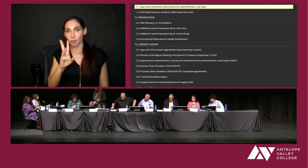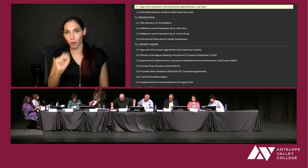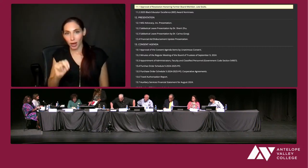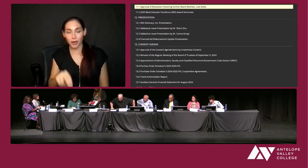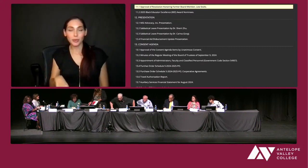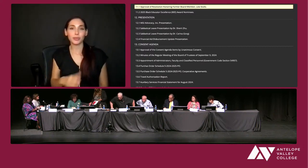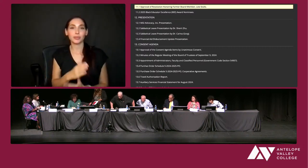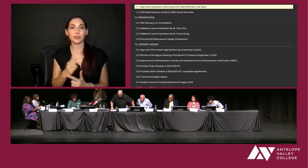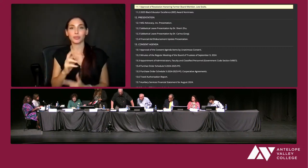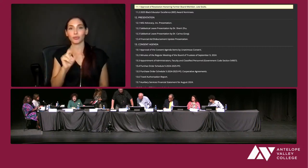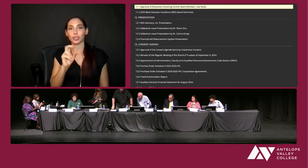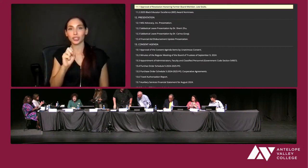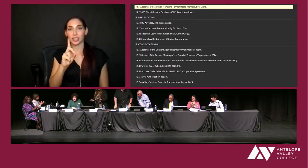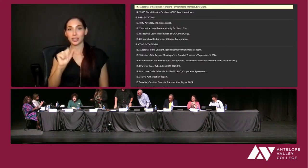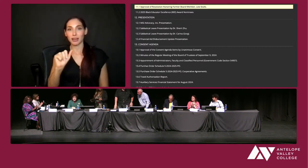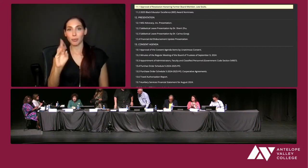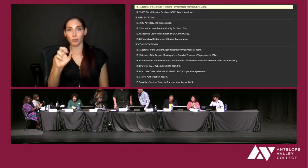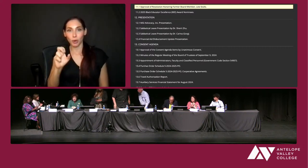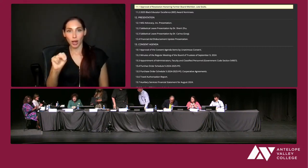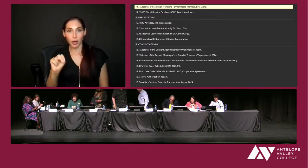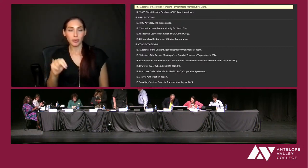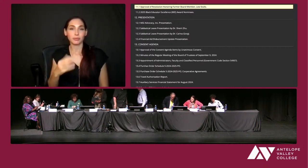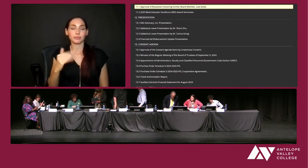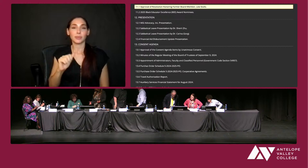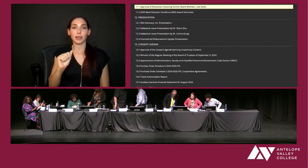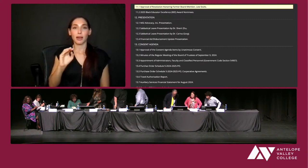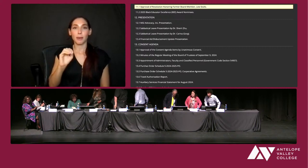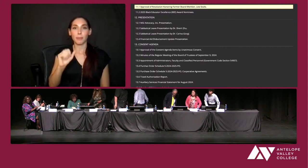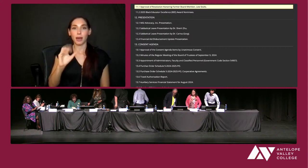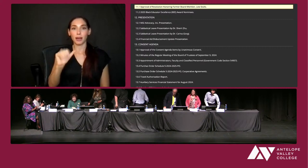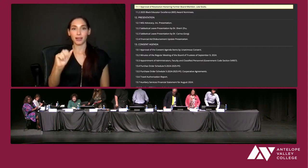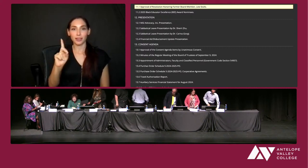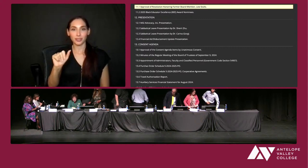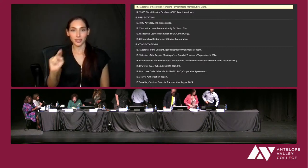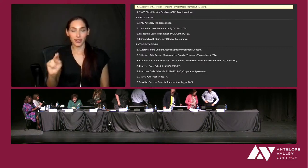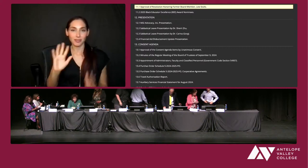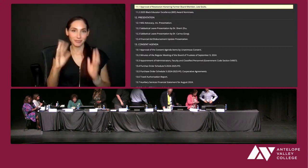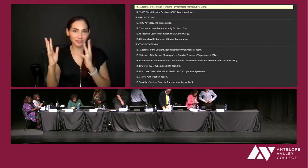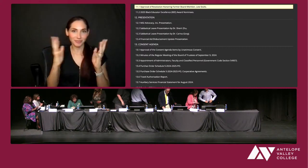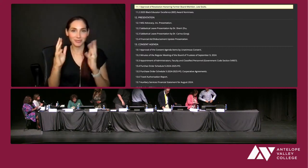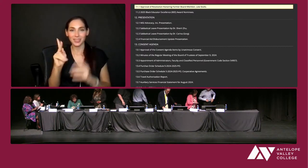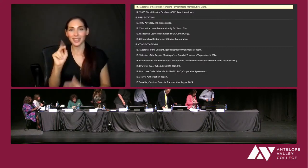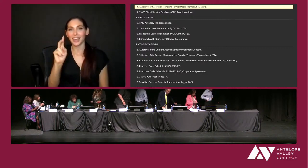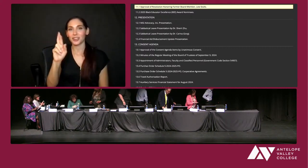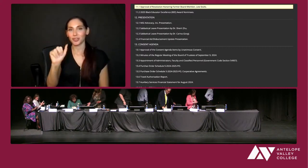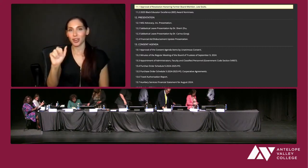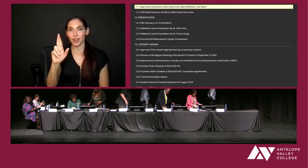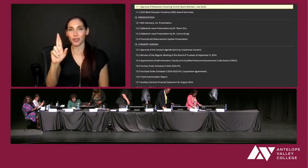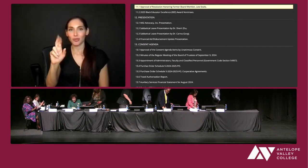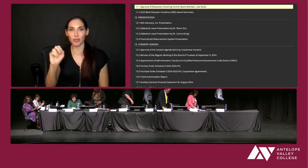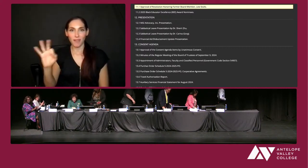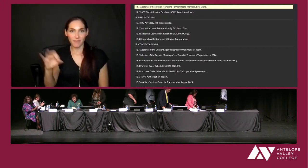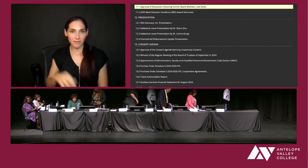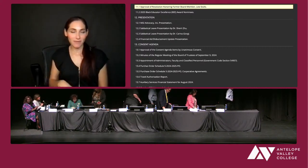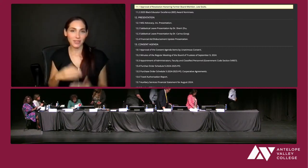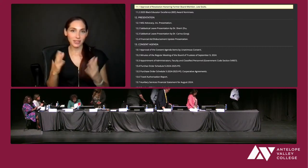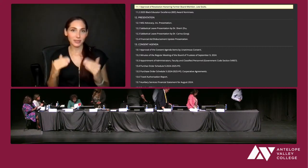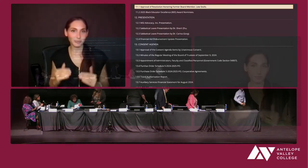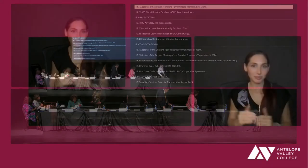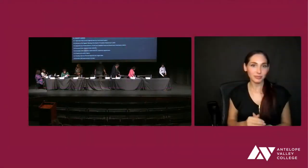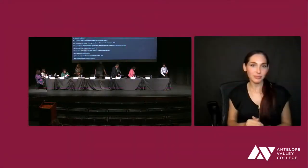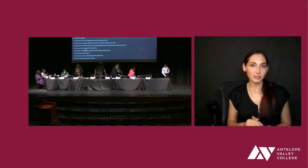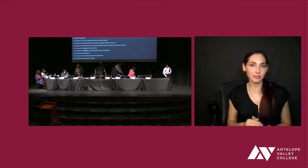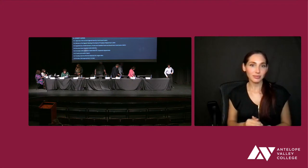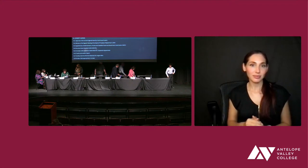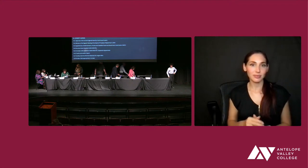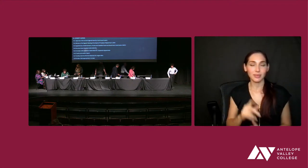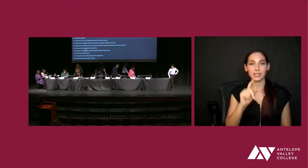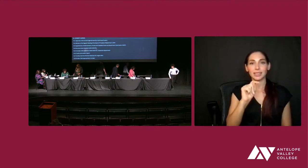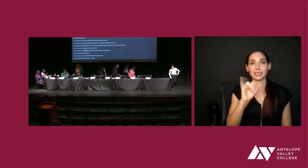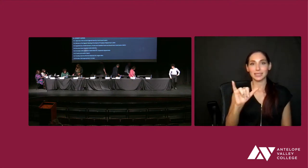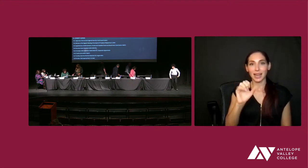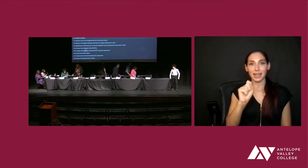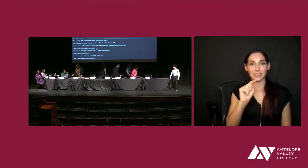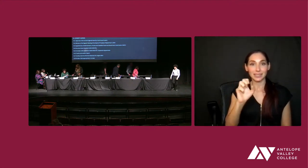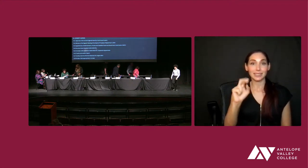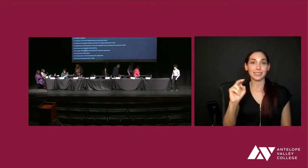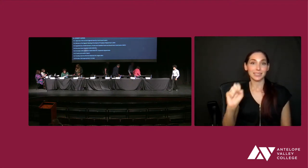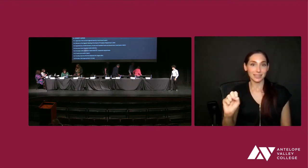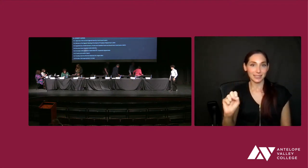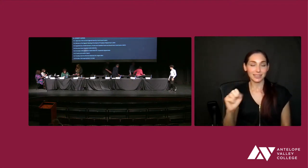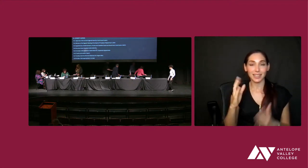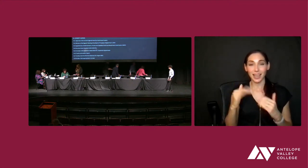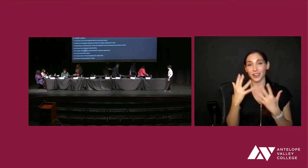Elisz, Amaka Donn, Kendra Ruff, Ty Steans, and unfortunately, absent tonight,